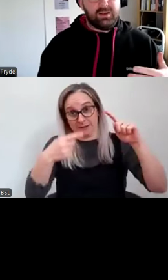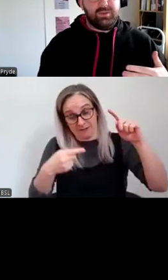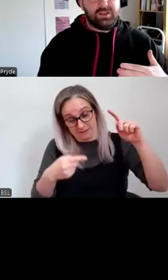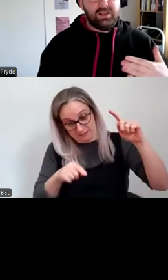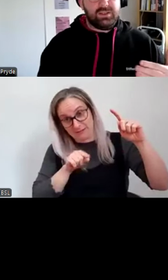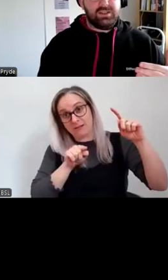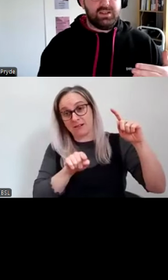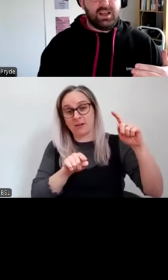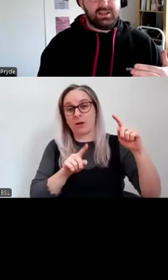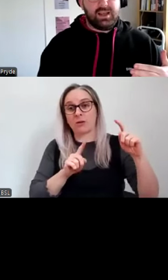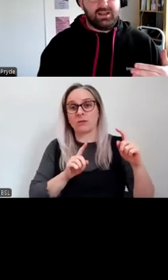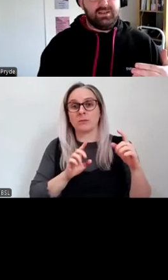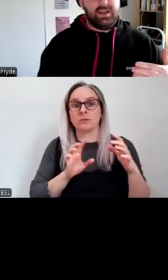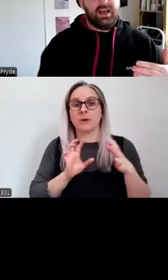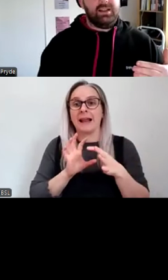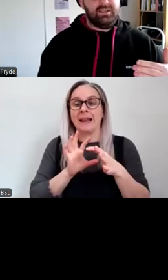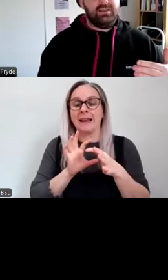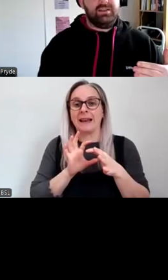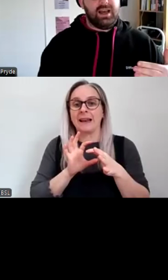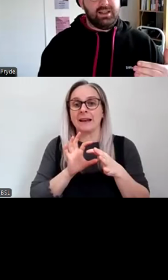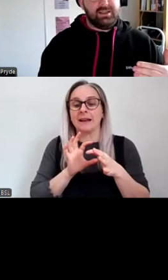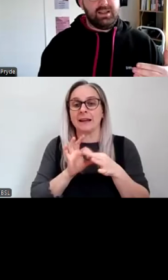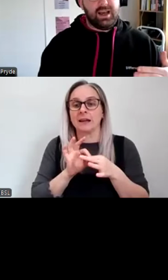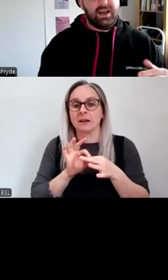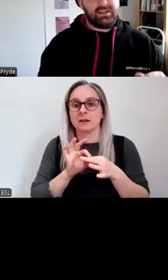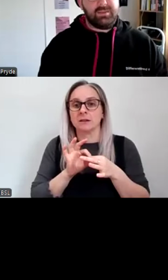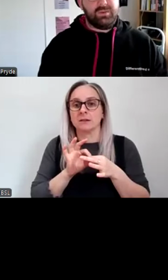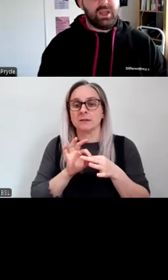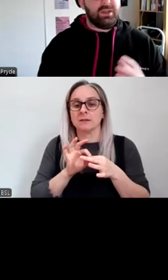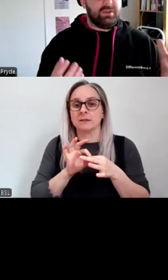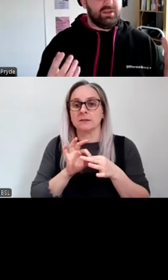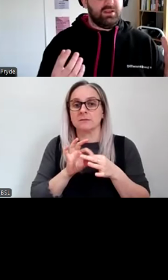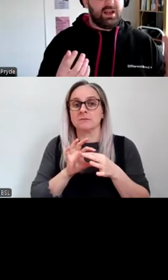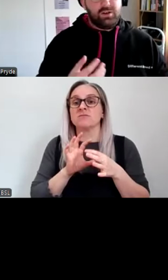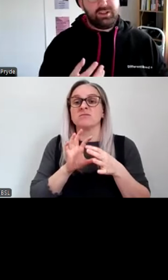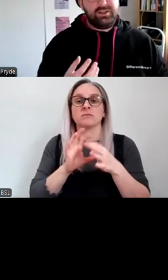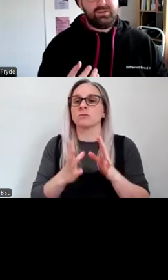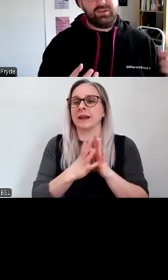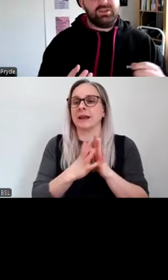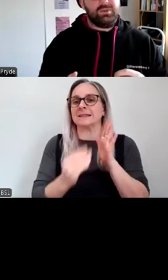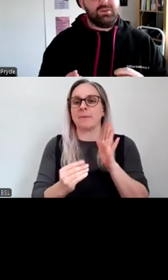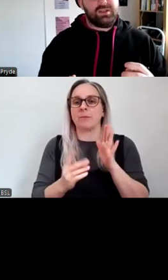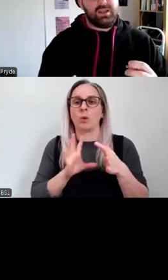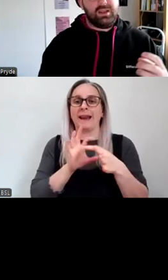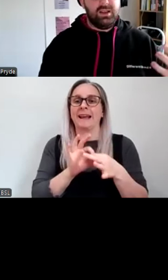link Brooke Davis as an example that might be an author. So it should probably say